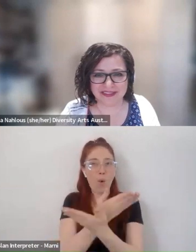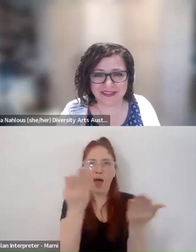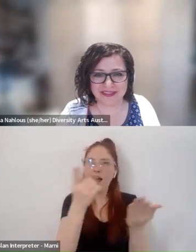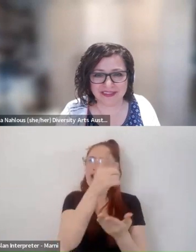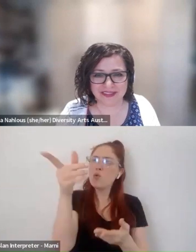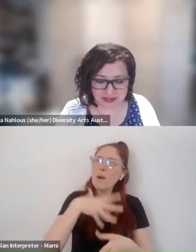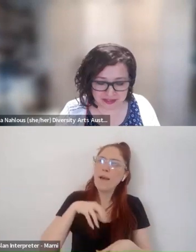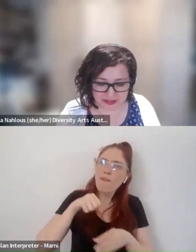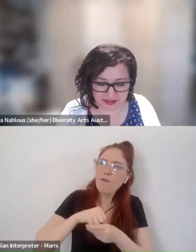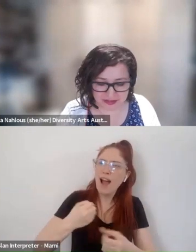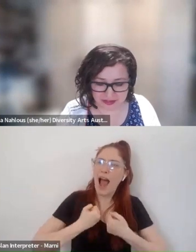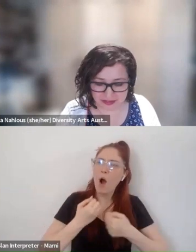And